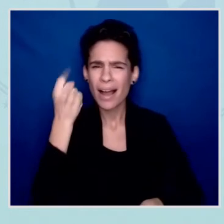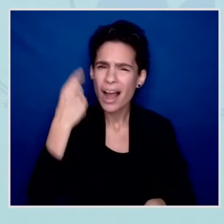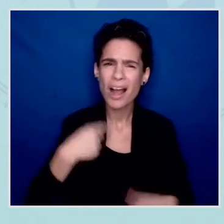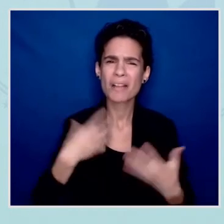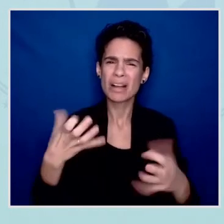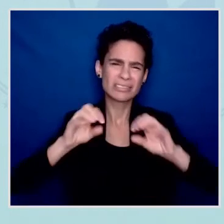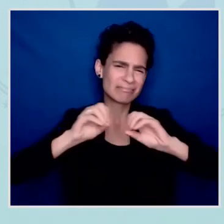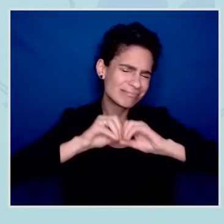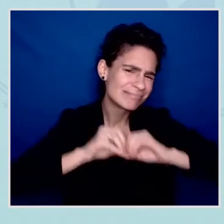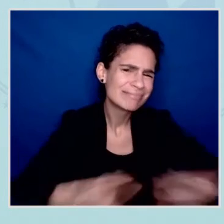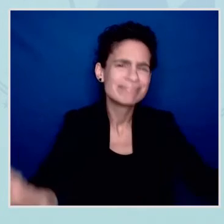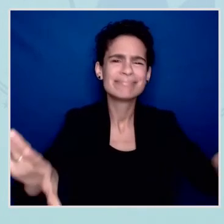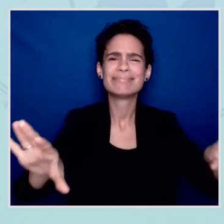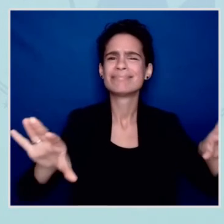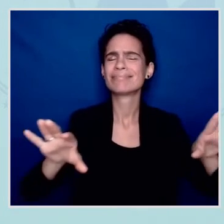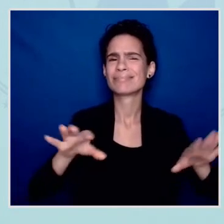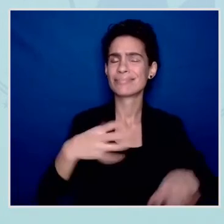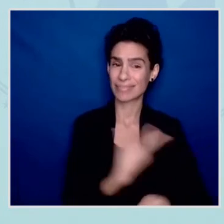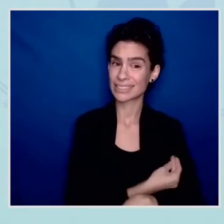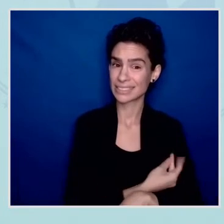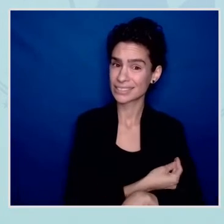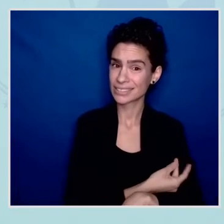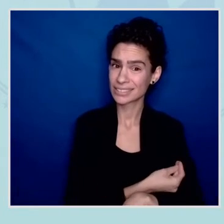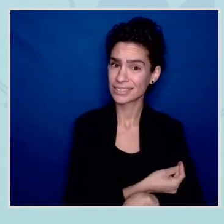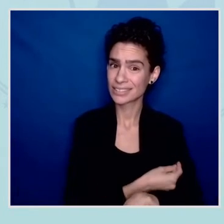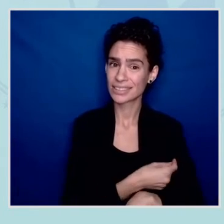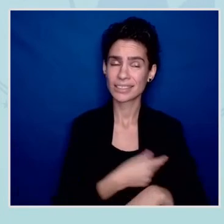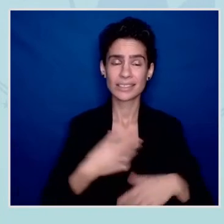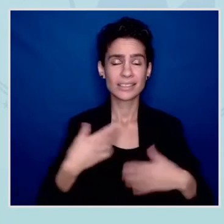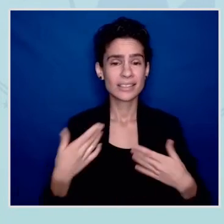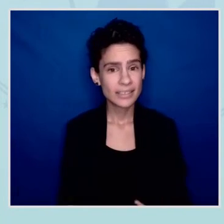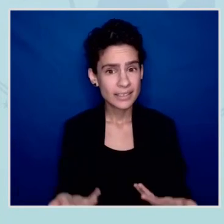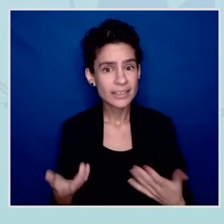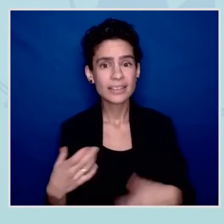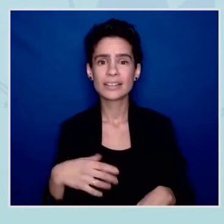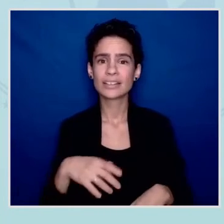MEETS THE CRITICAL MOMENT OF OUR ECONOMY AND OUR COUNTRY THAT WE FACE AT THE MOMENT FOR EXAMPLE.